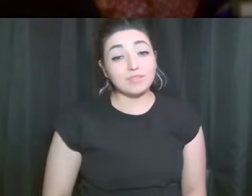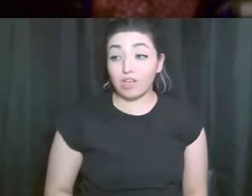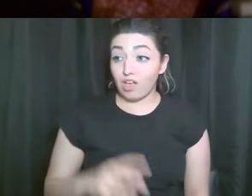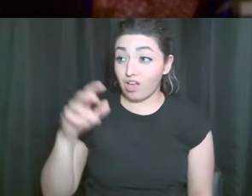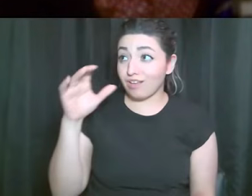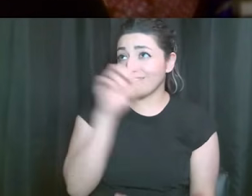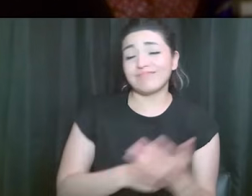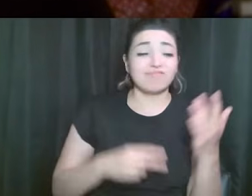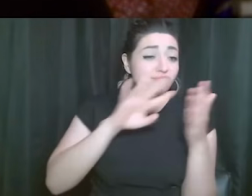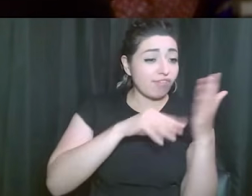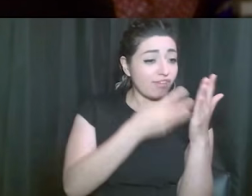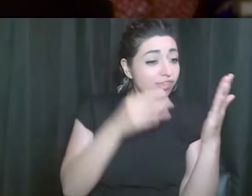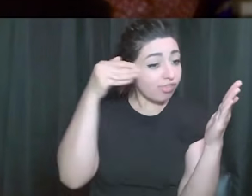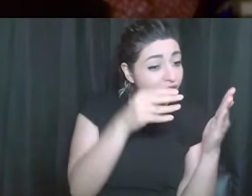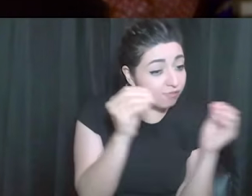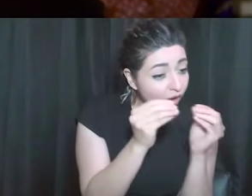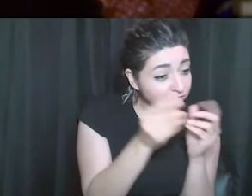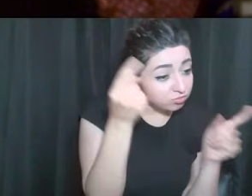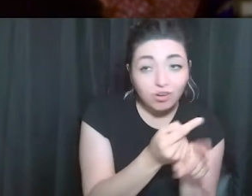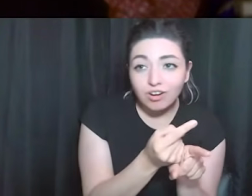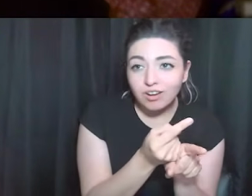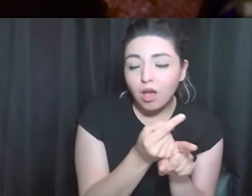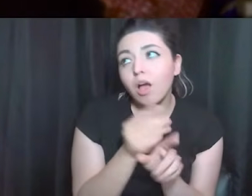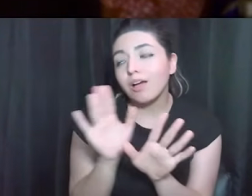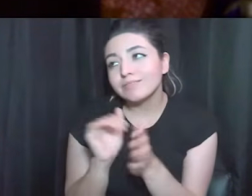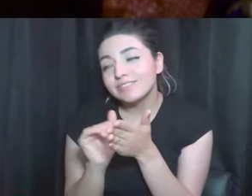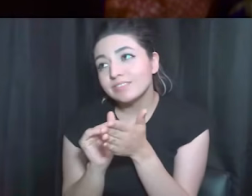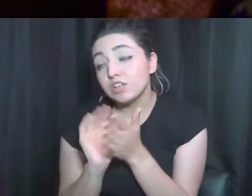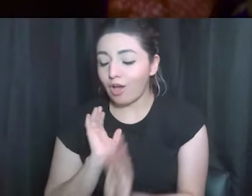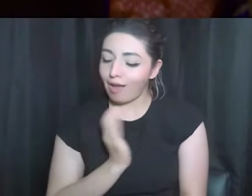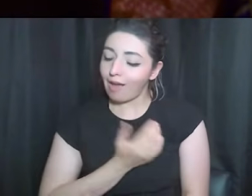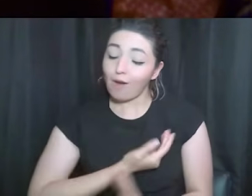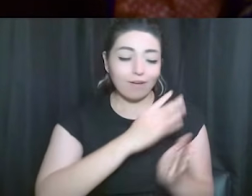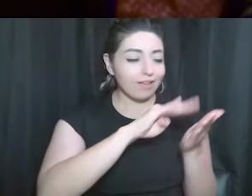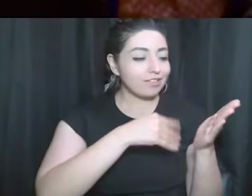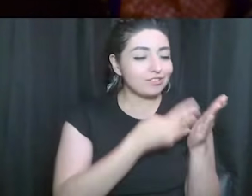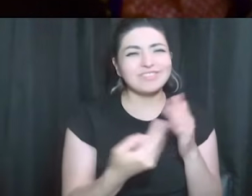Guess I should pay more attention to the calendar now, huh? Oh, excuse me. Our calendar.